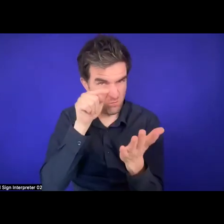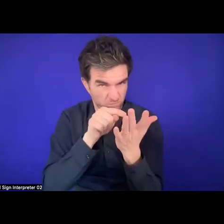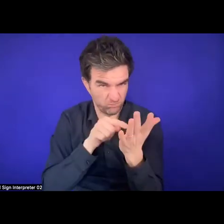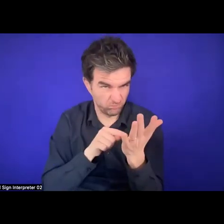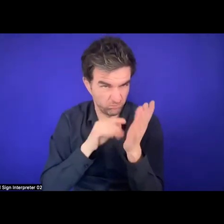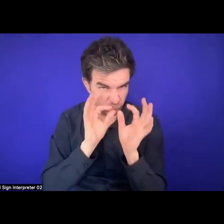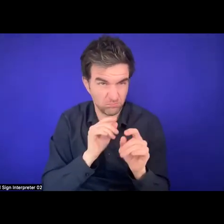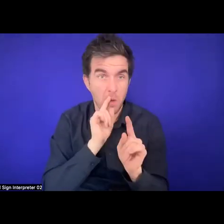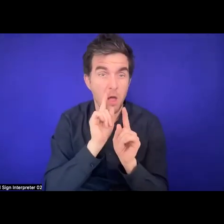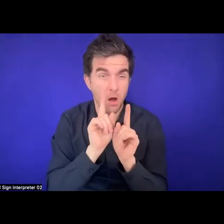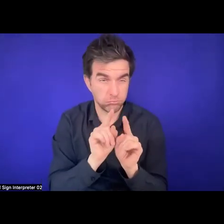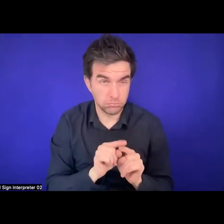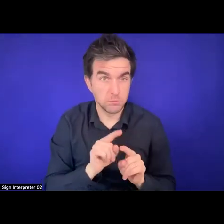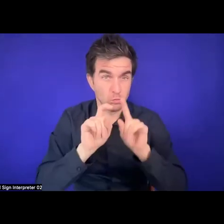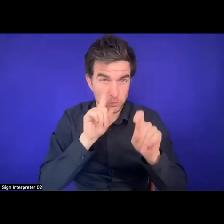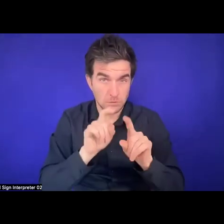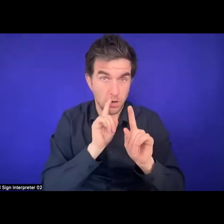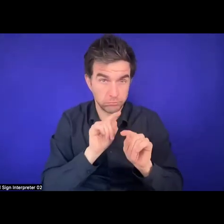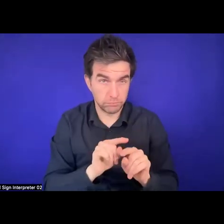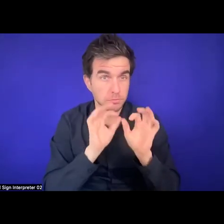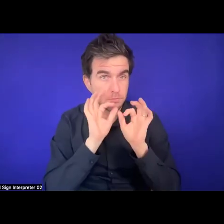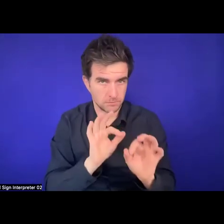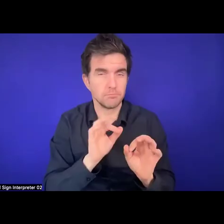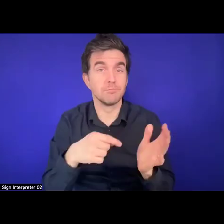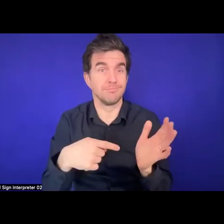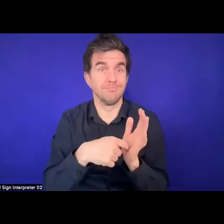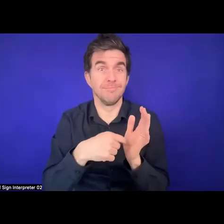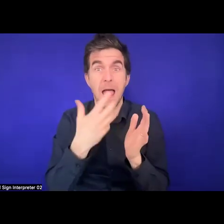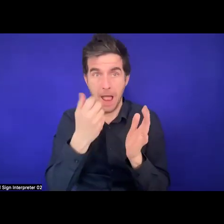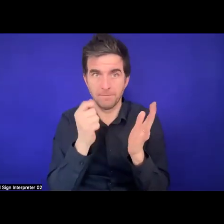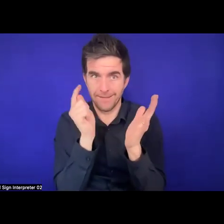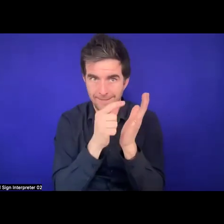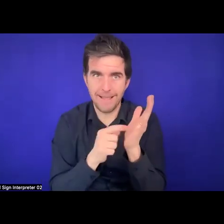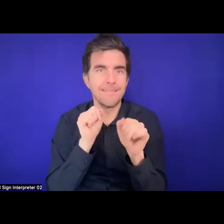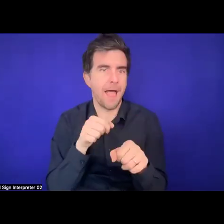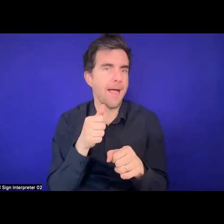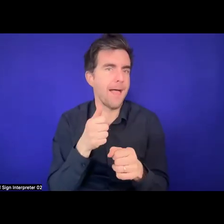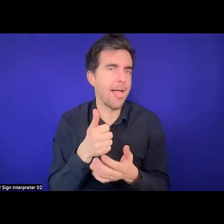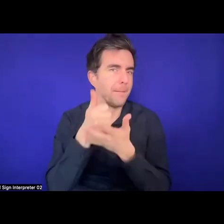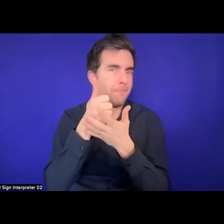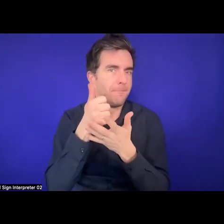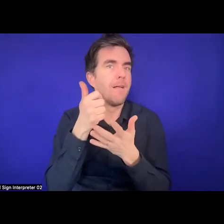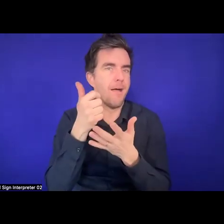ensure that you provide the information that is required to communicate how you